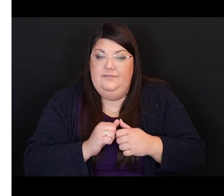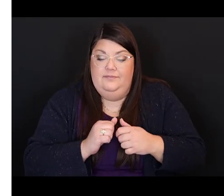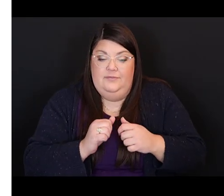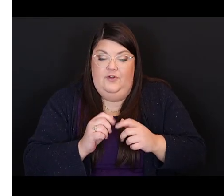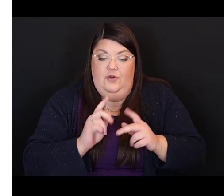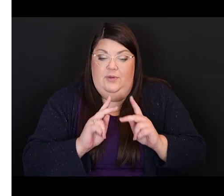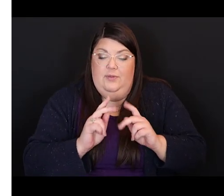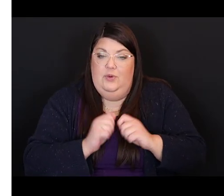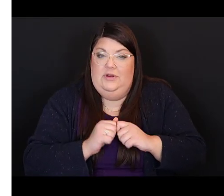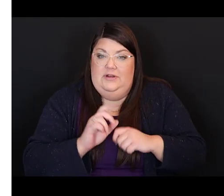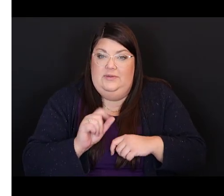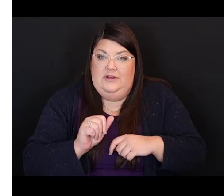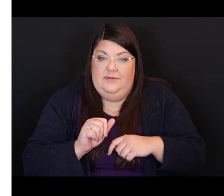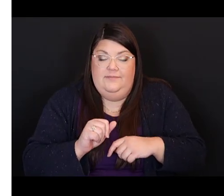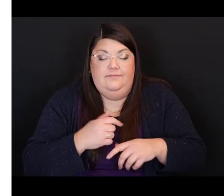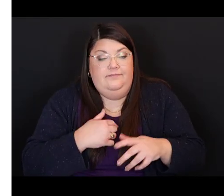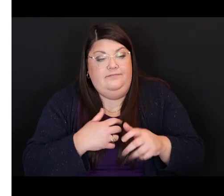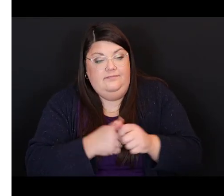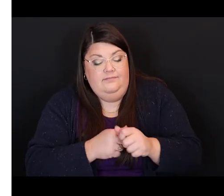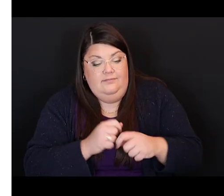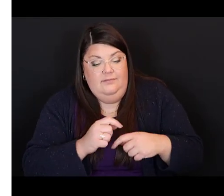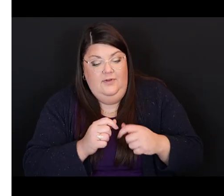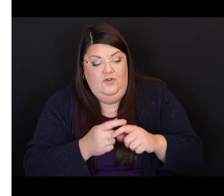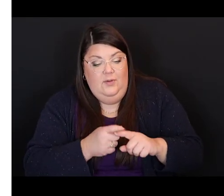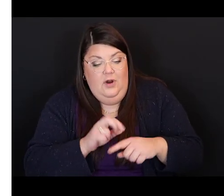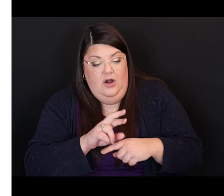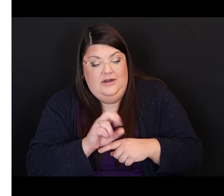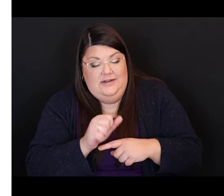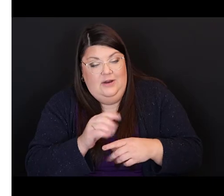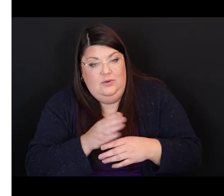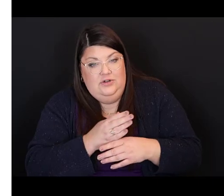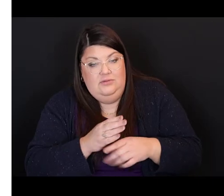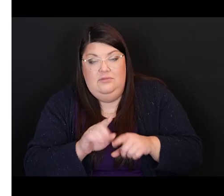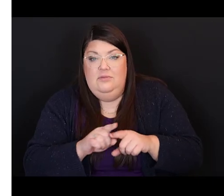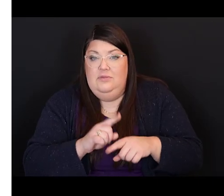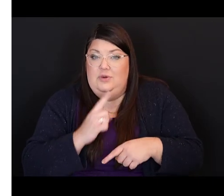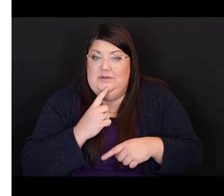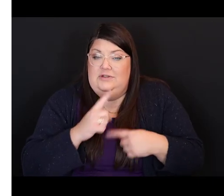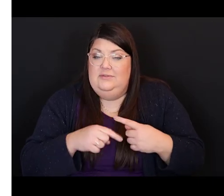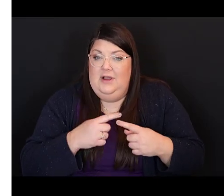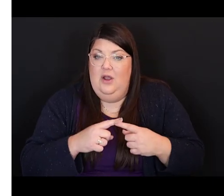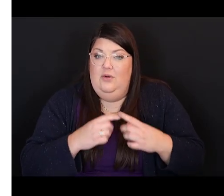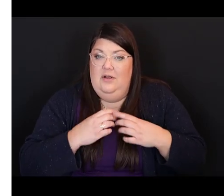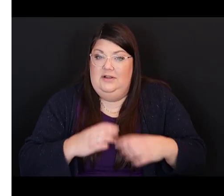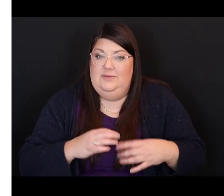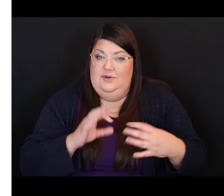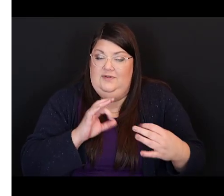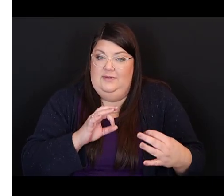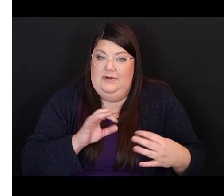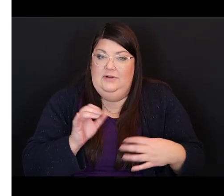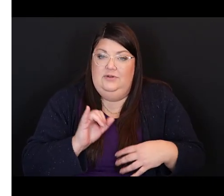we have some updates from RSA that we share. We also are very serious about customer feedback. So,